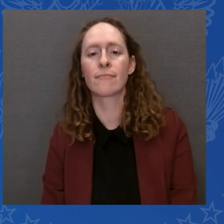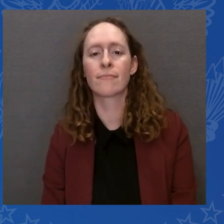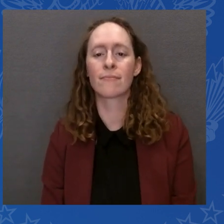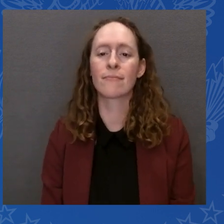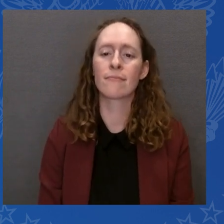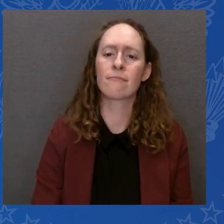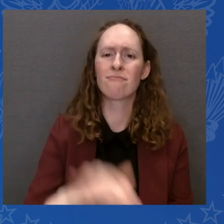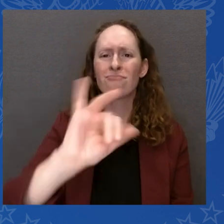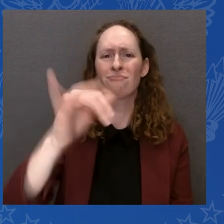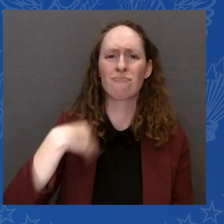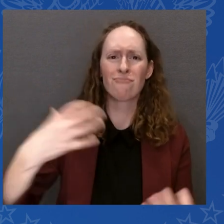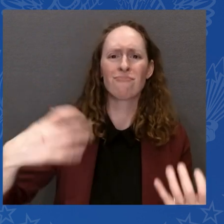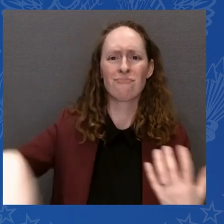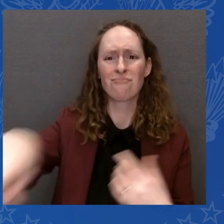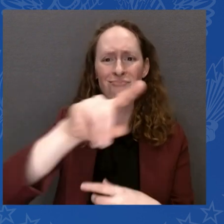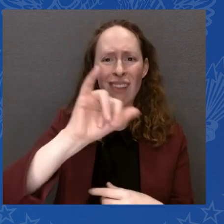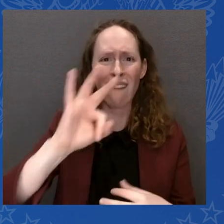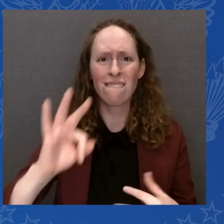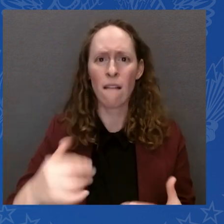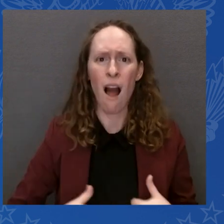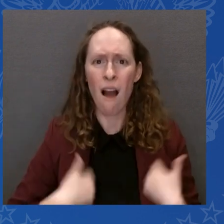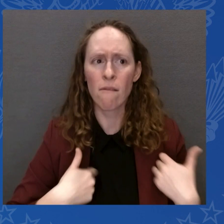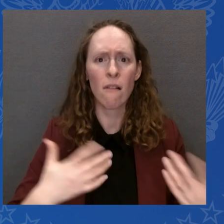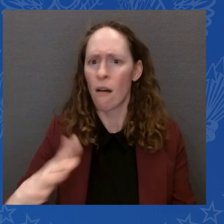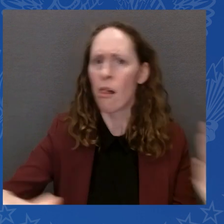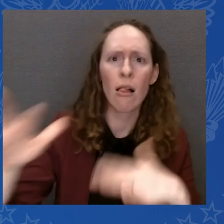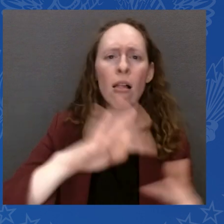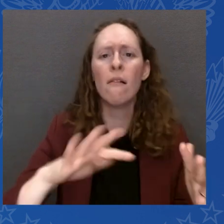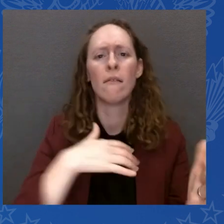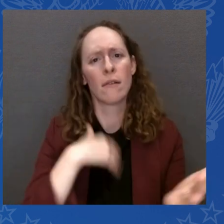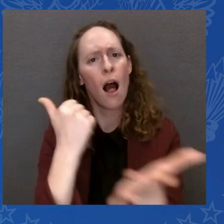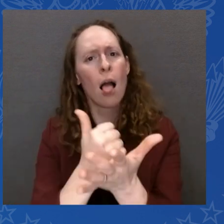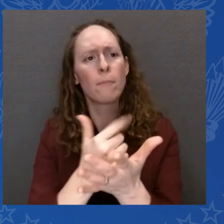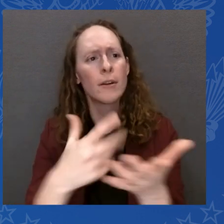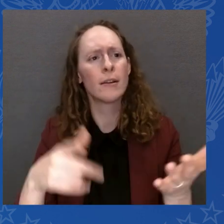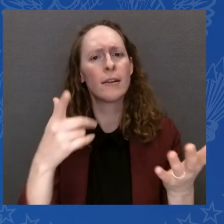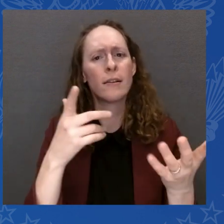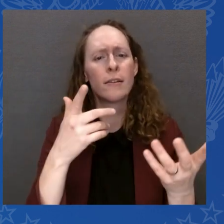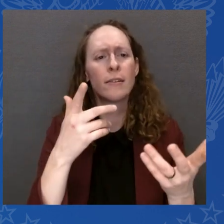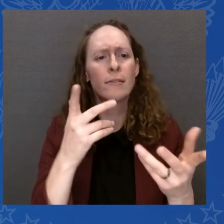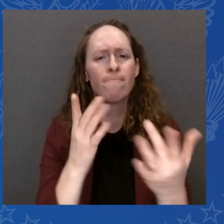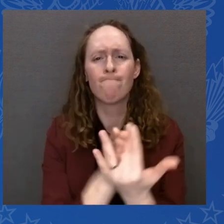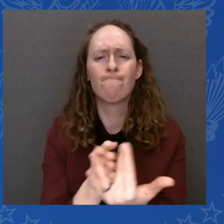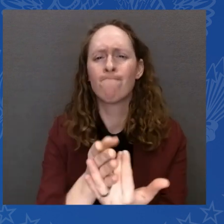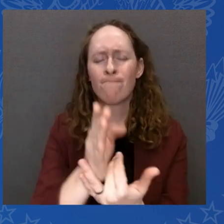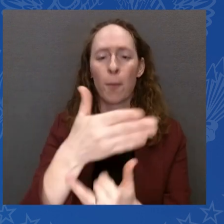To the people in California, I say it again: The country is here for you and with you.